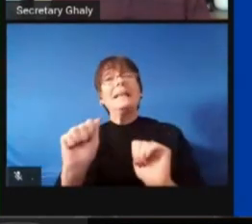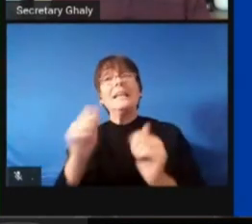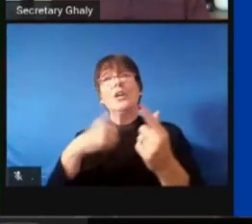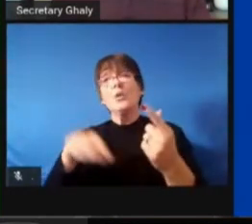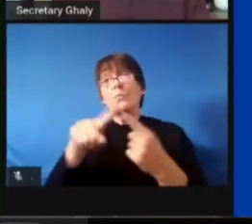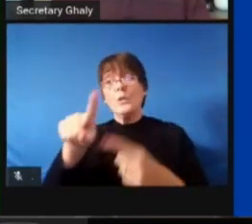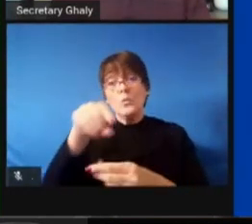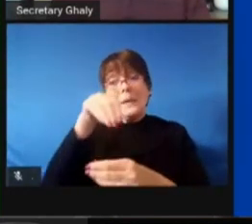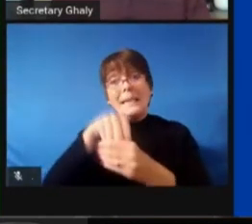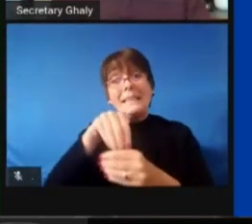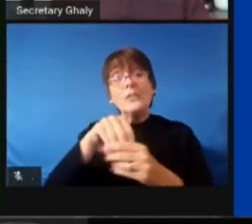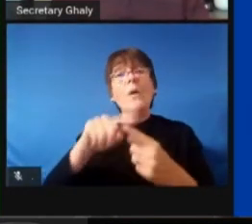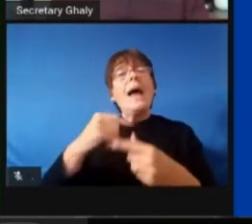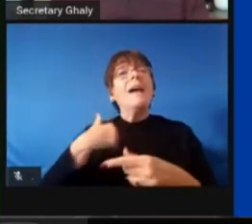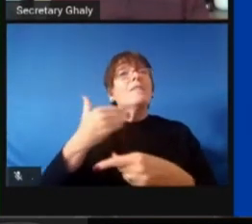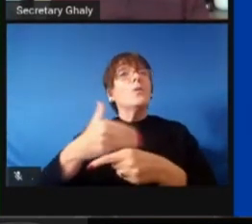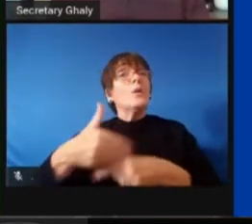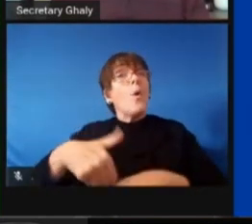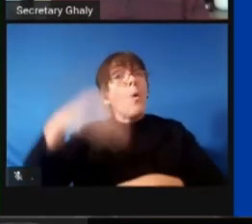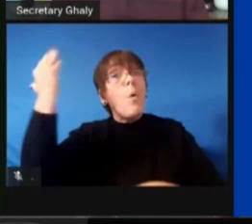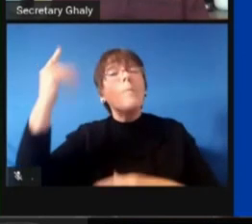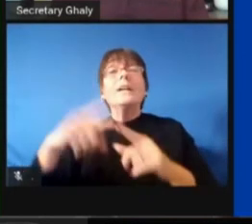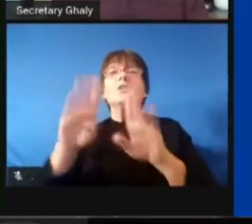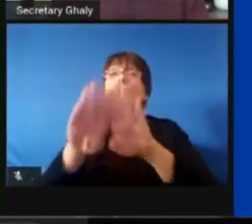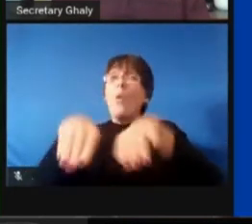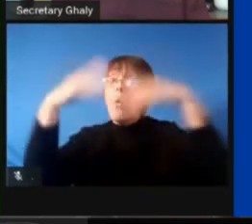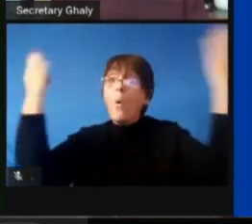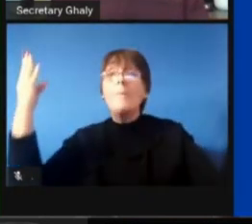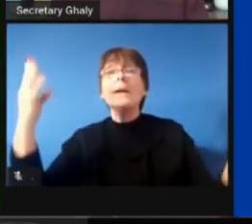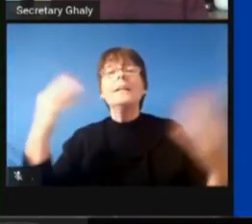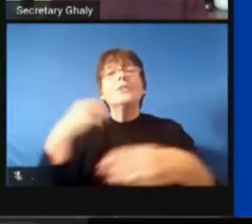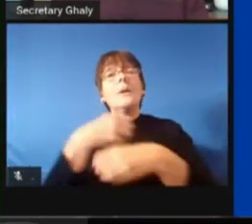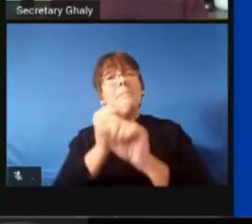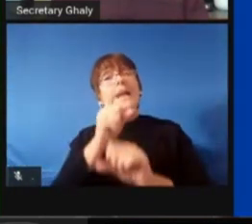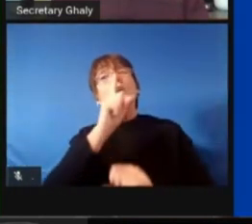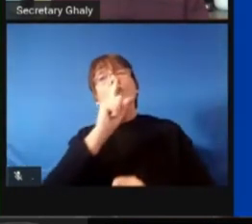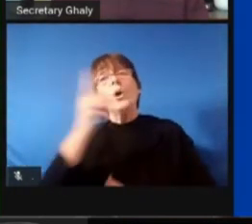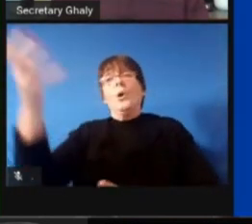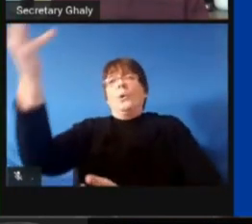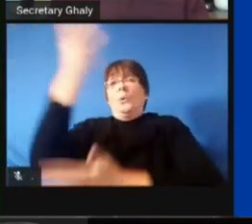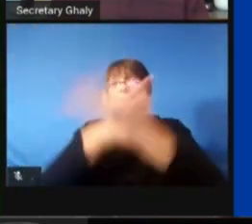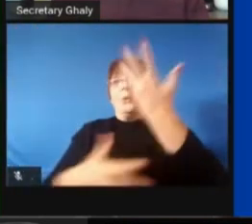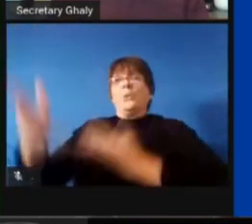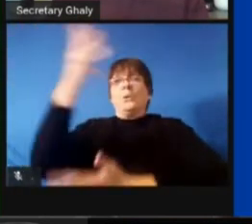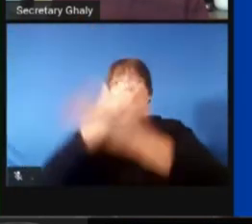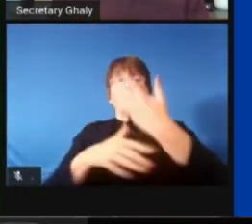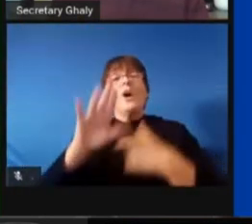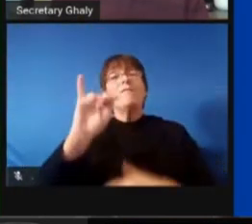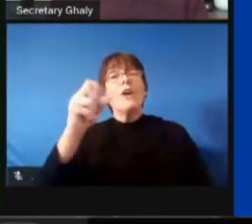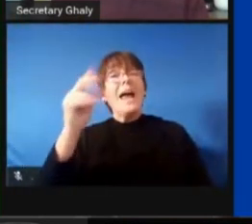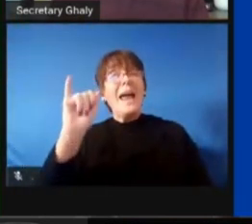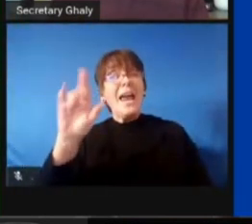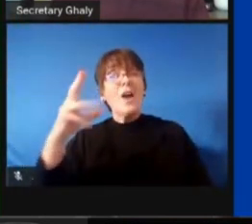THIS IS ONE OF THE MANIFESTATIONS AT THIS POINT. ALSO, THE ABILITY, EVEN WHEN